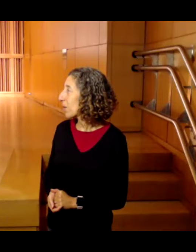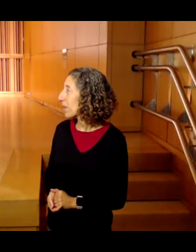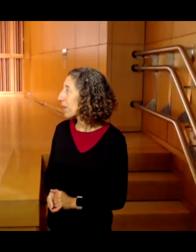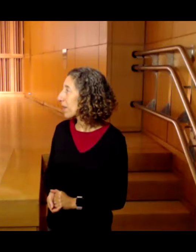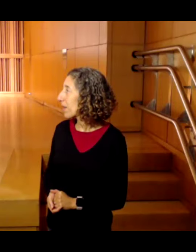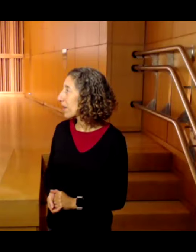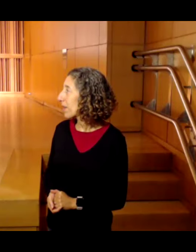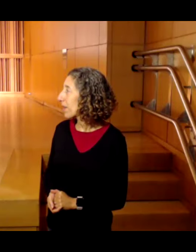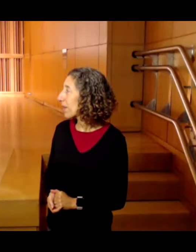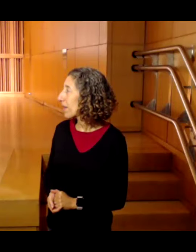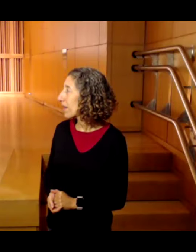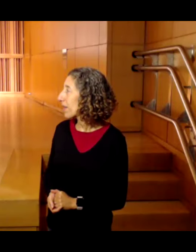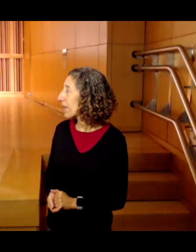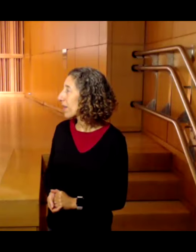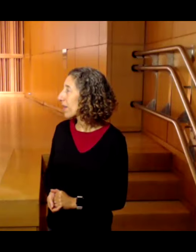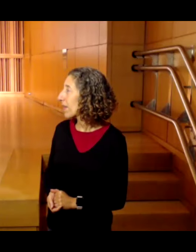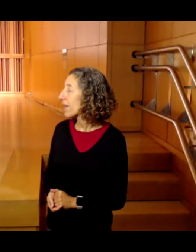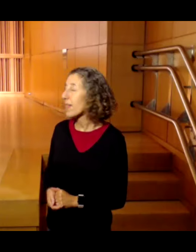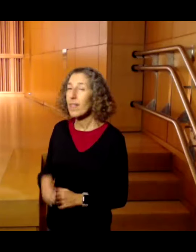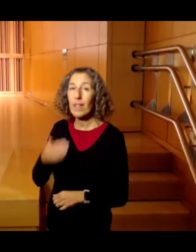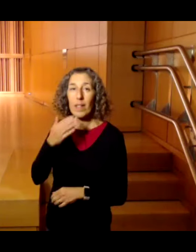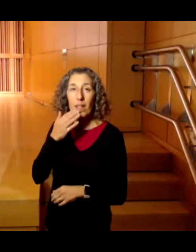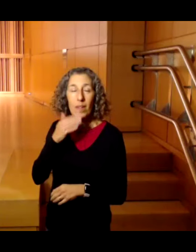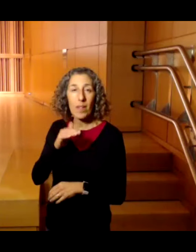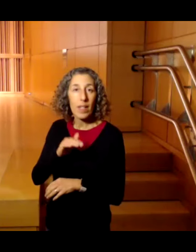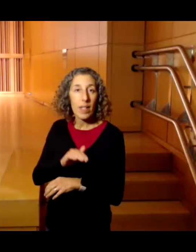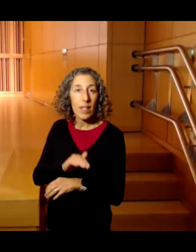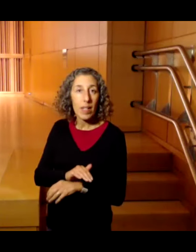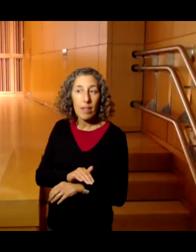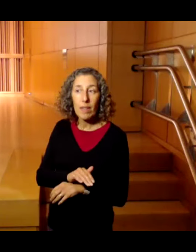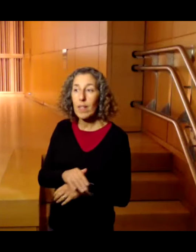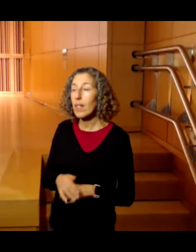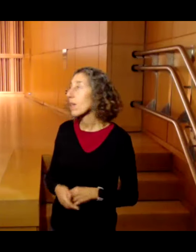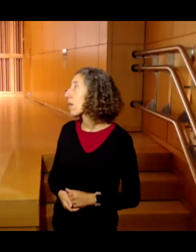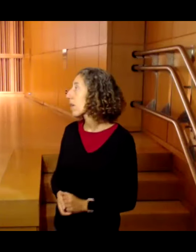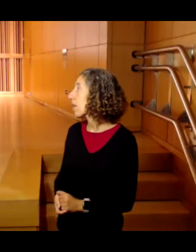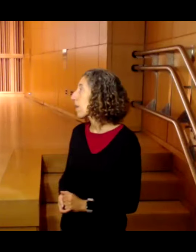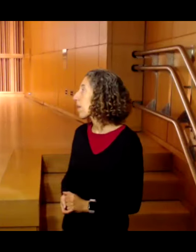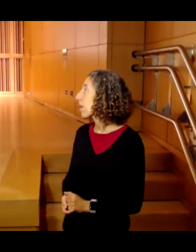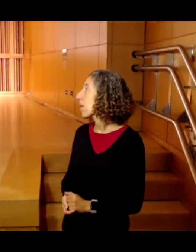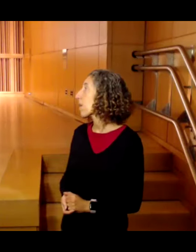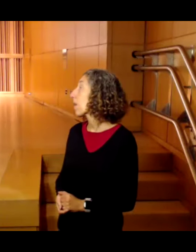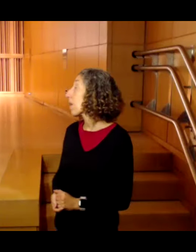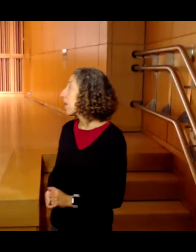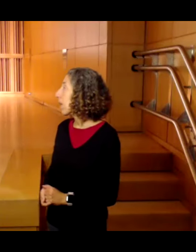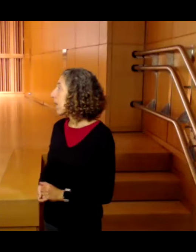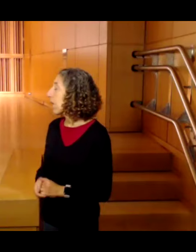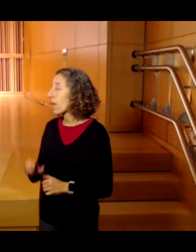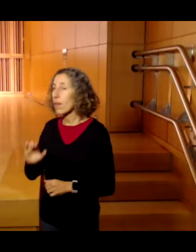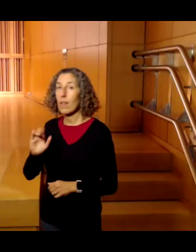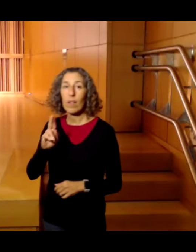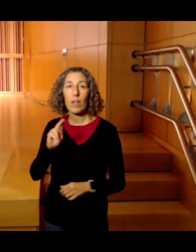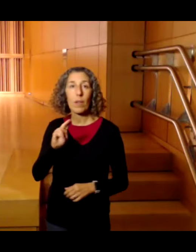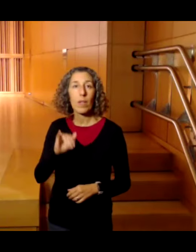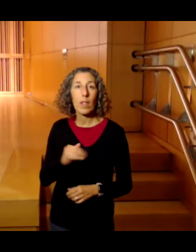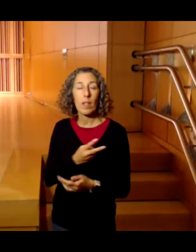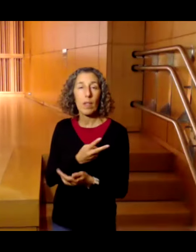Thank you, John. Good evening, everyone. Um, I'm Trabisak Adetta, I'm a PhD candidate of economics at the Graduate Center here. I'm in the Board of CLAGs.